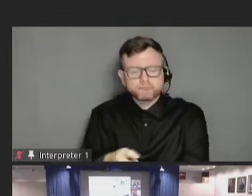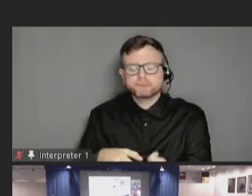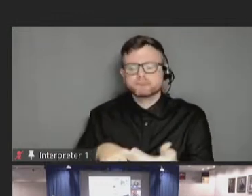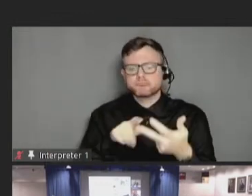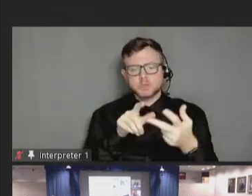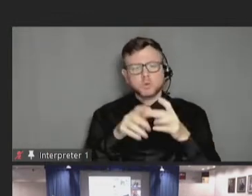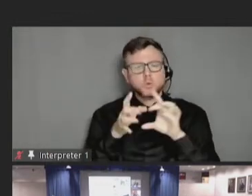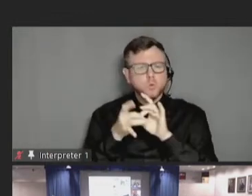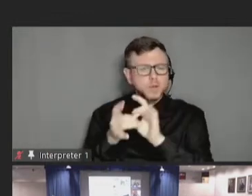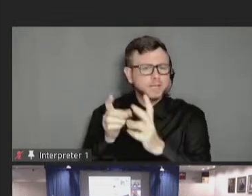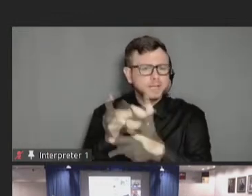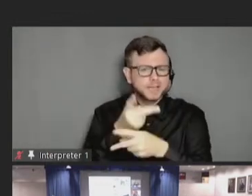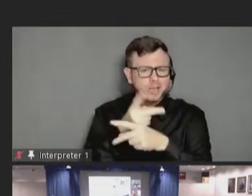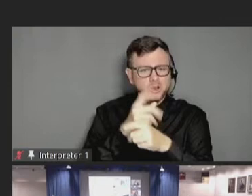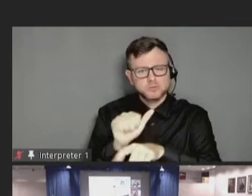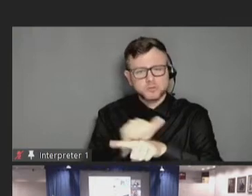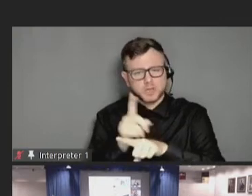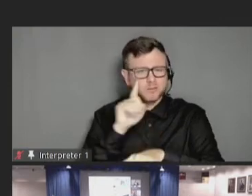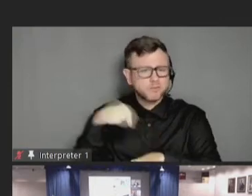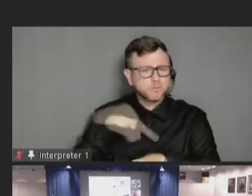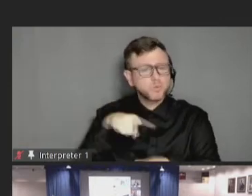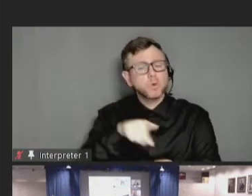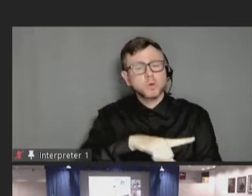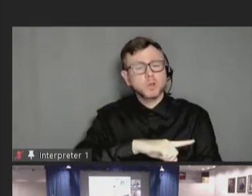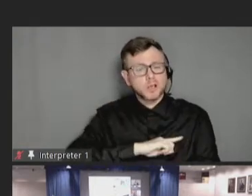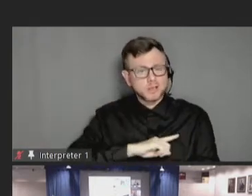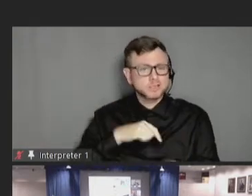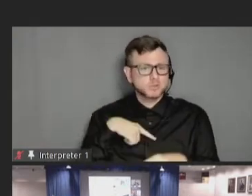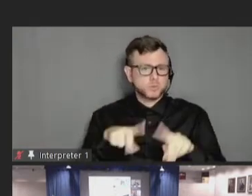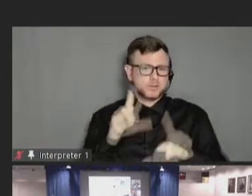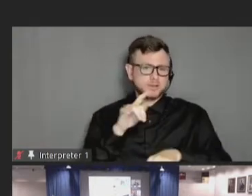training services, remembering at that time that we didn't have a vaccine. But